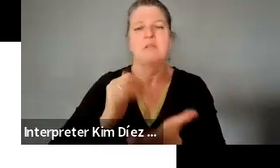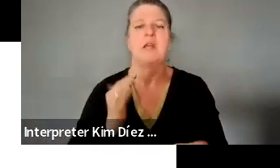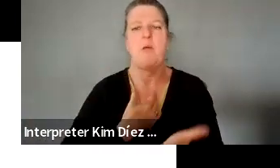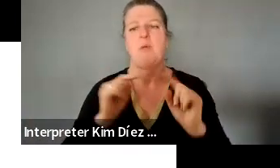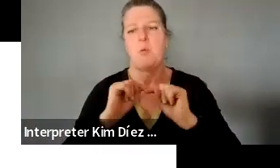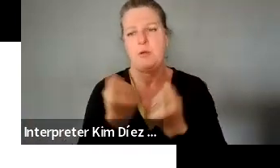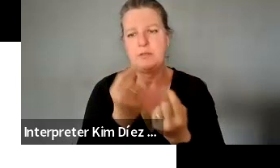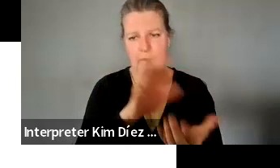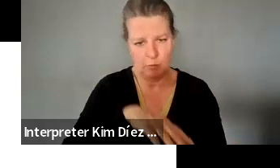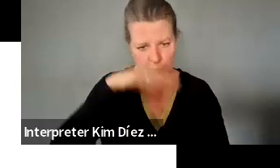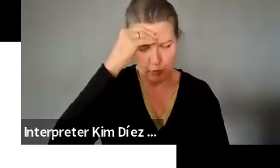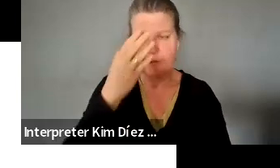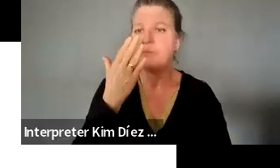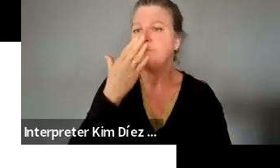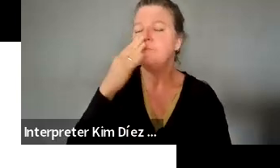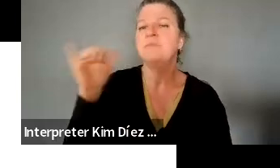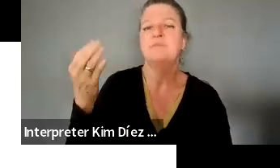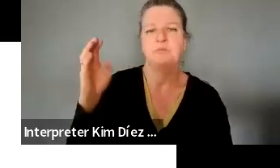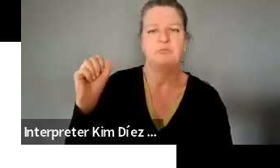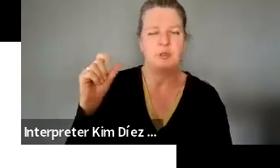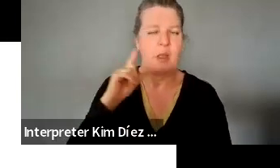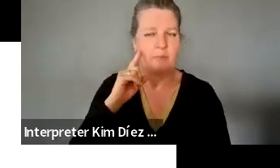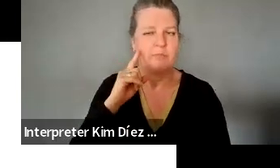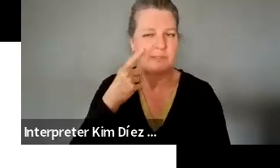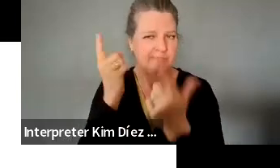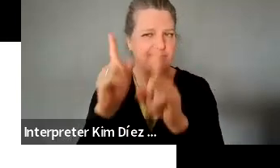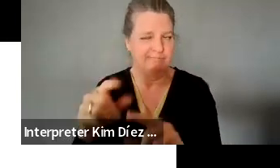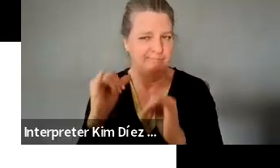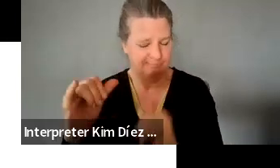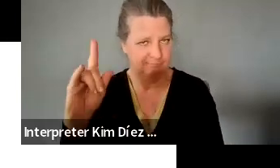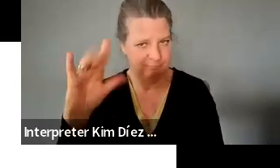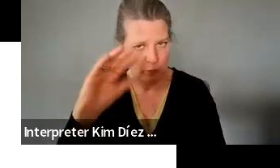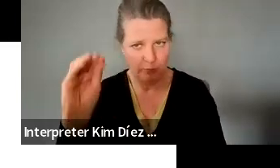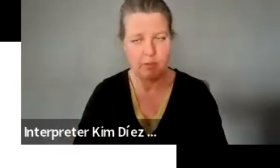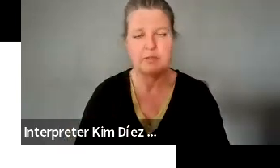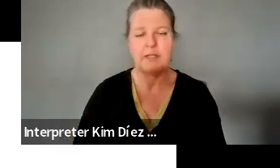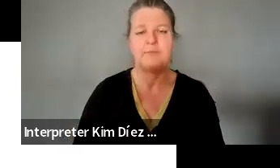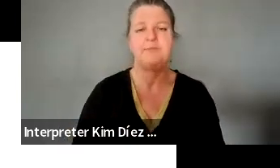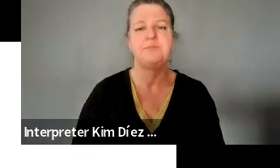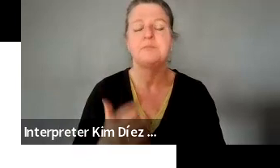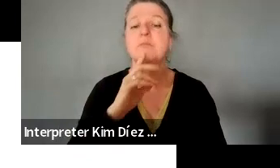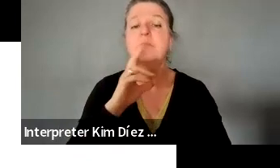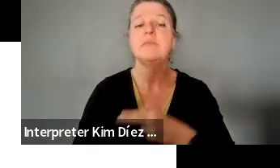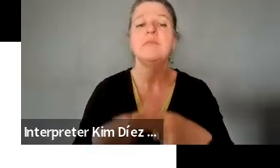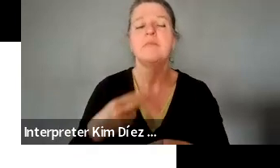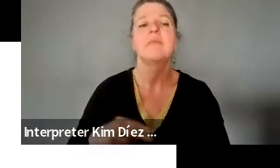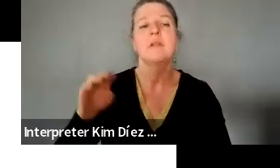[Una] Yeah, thank you James, and I echo those sentiments entirely. I did wanna mention that Maritez Apigo,